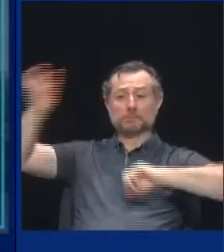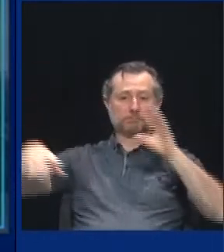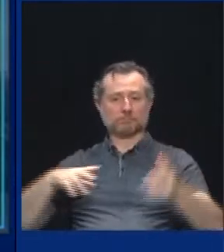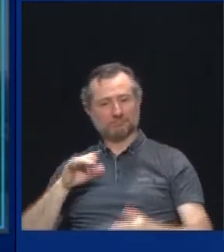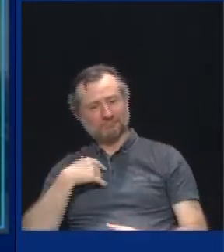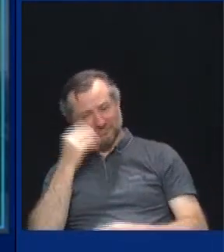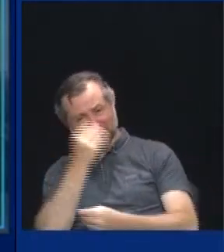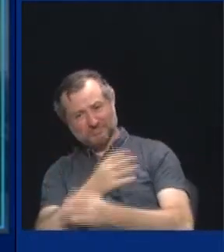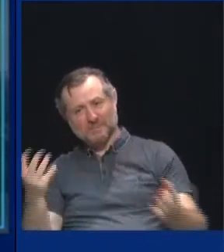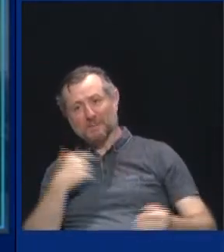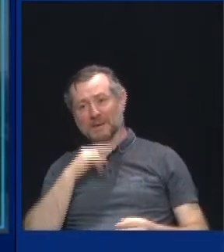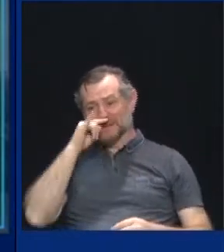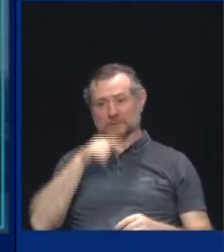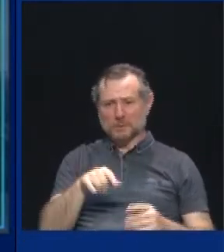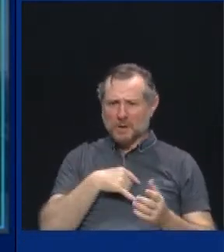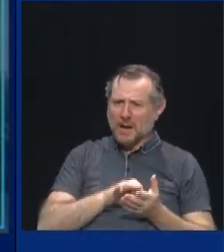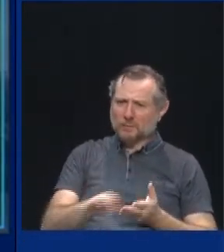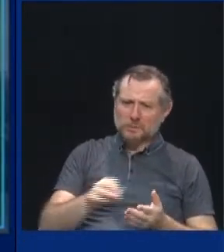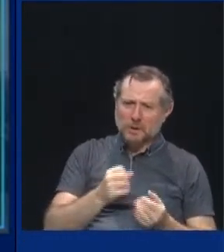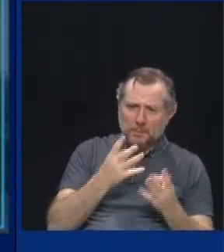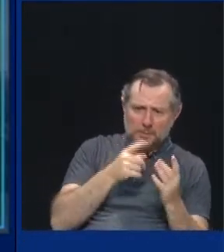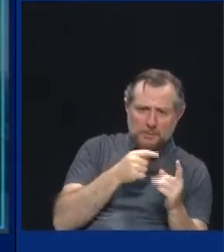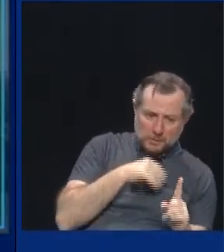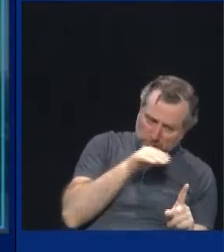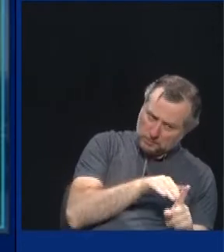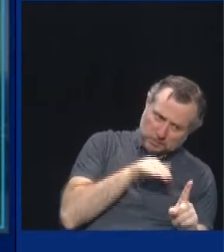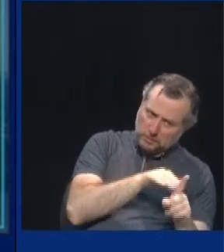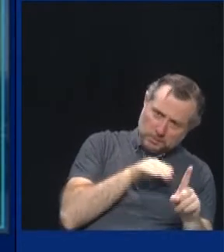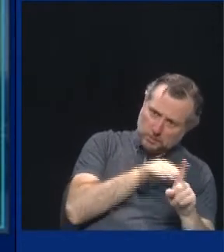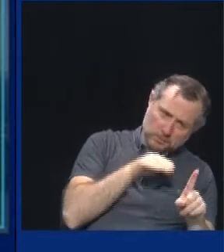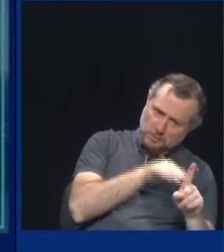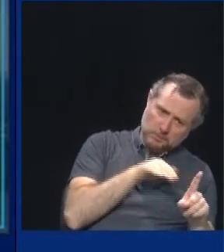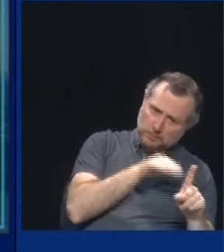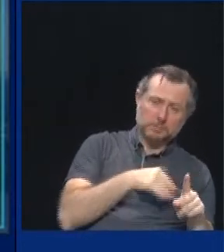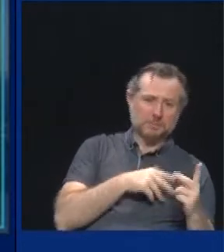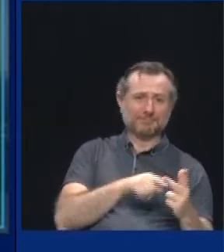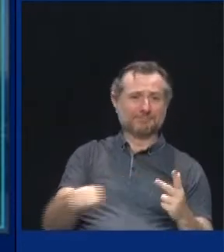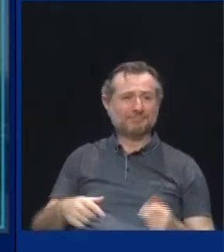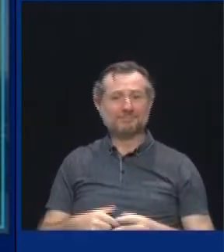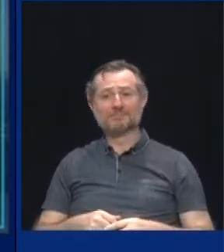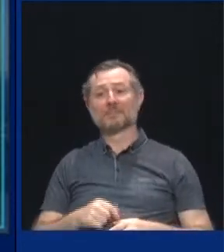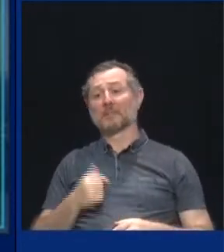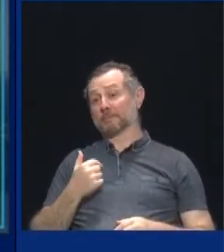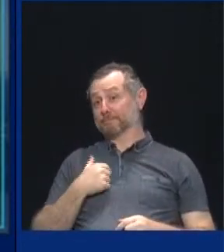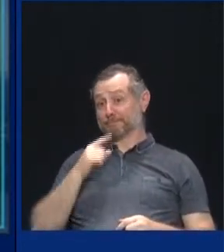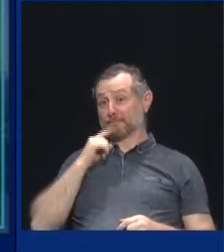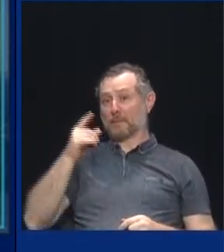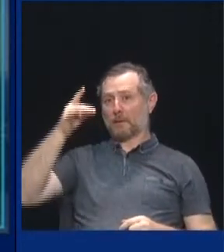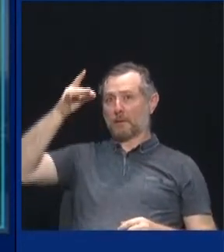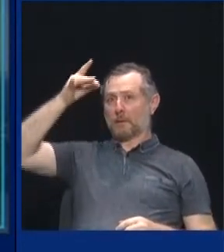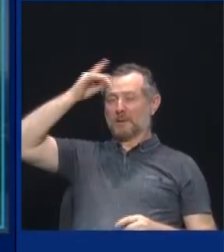COMMUNICATED HOW IMPORTANT IT IS TO GET A VACCINE. I'VE SAID IT 987,000 TIMES. MY CHILDREN KEEP COUNT OF HOW MANY TIMES I TELL THEM